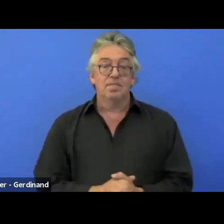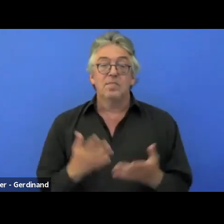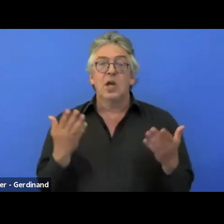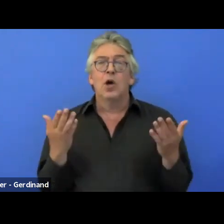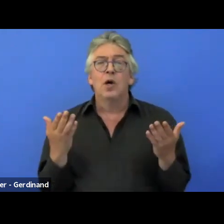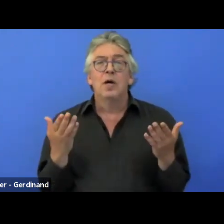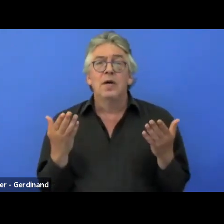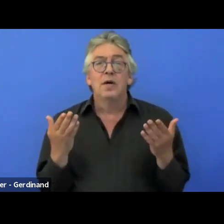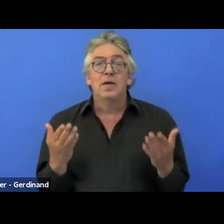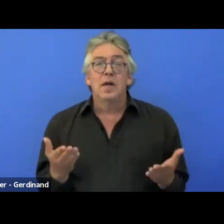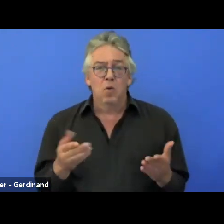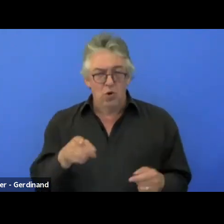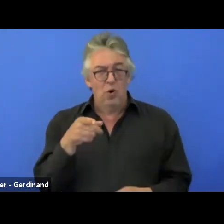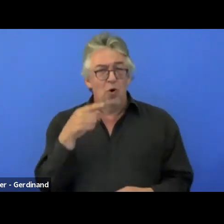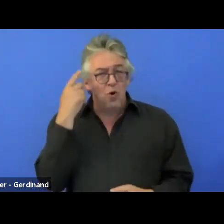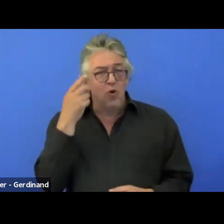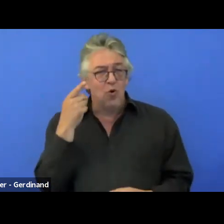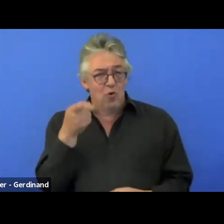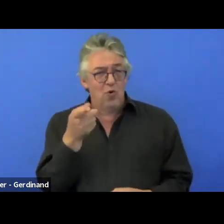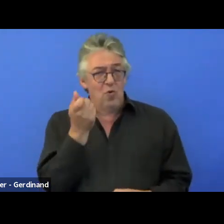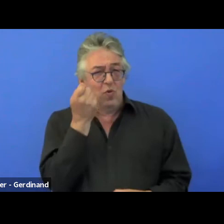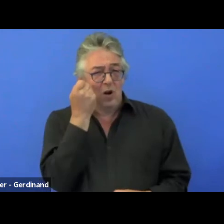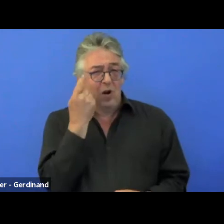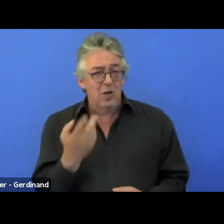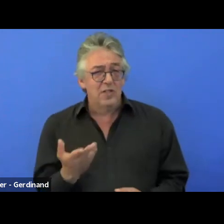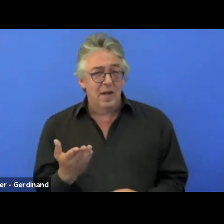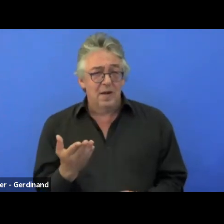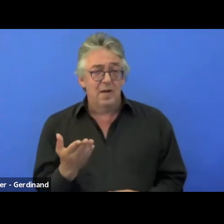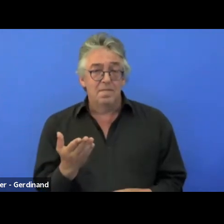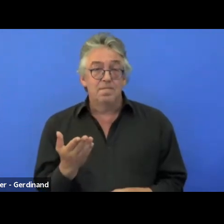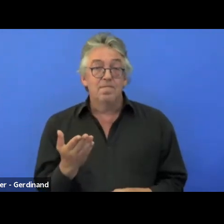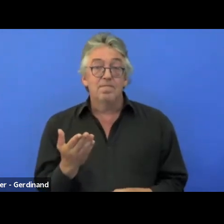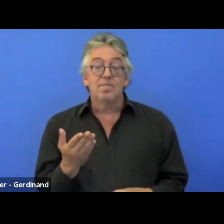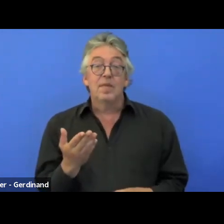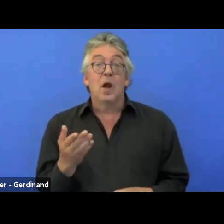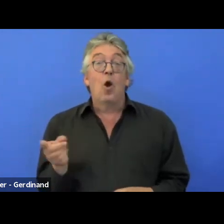you can realise that the moment where we can be more effective,